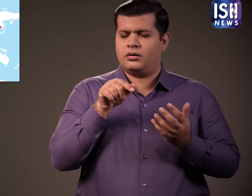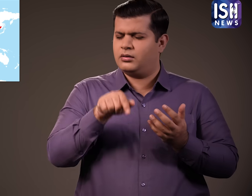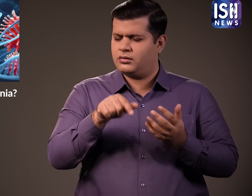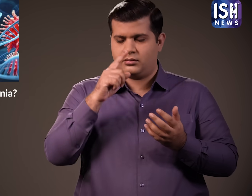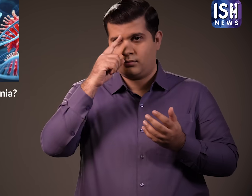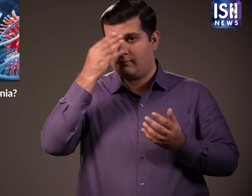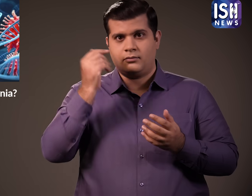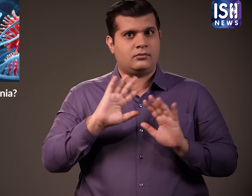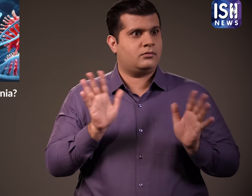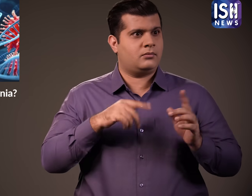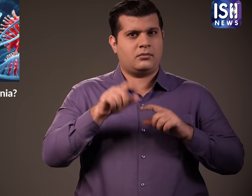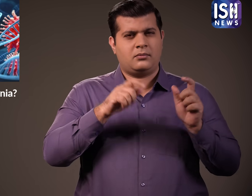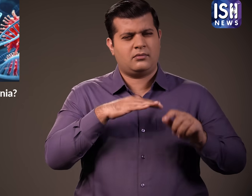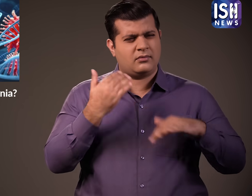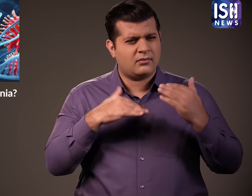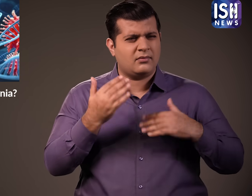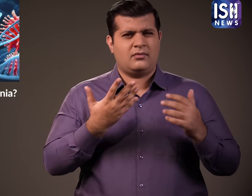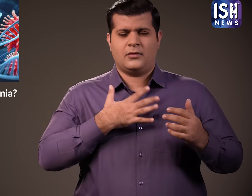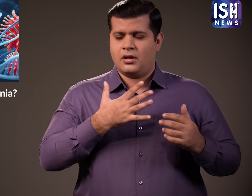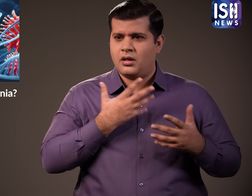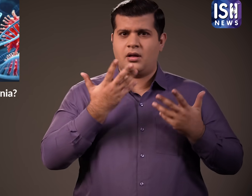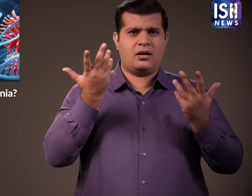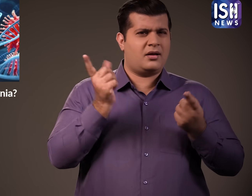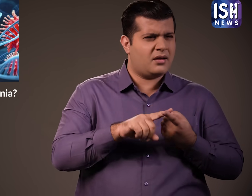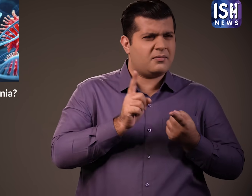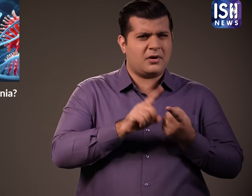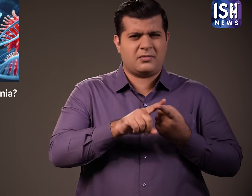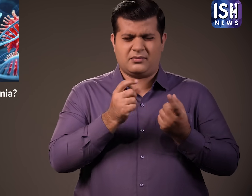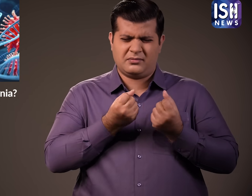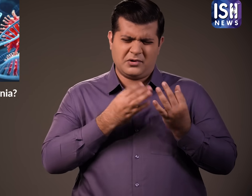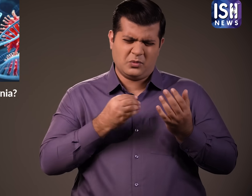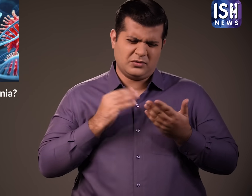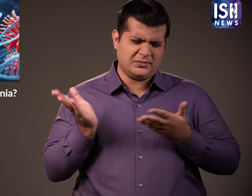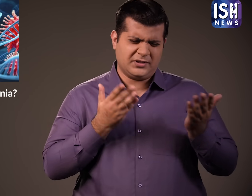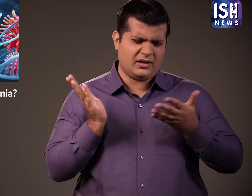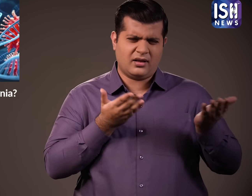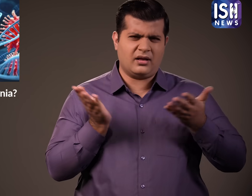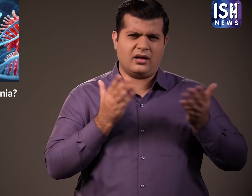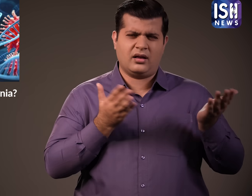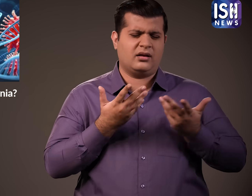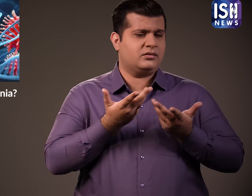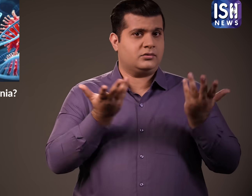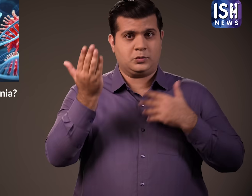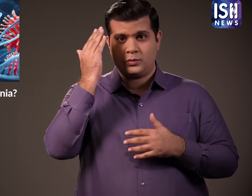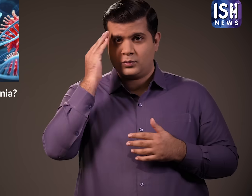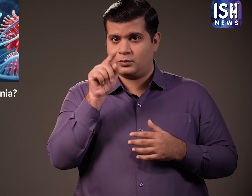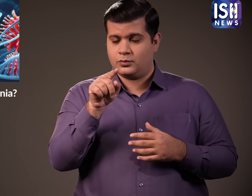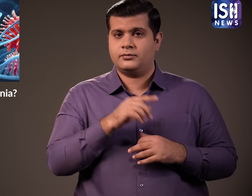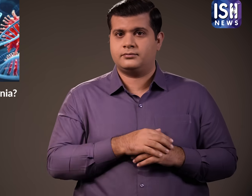We can never forget the number of deaths, health problems and the countless incidents that happened and the large number of hospitalisation.